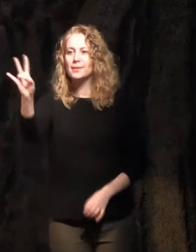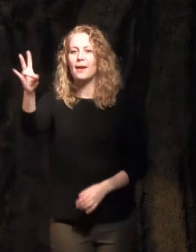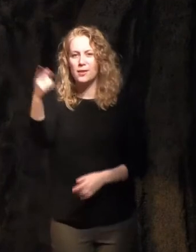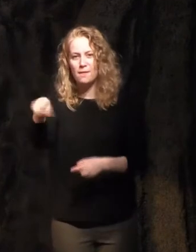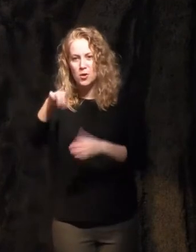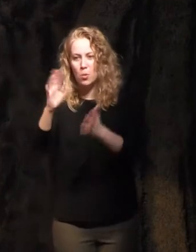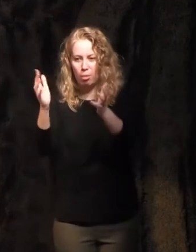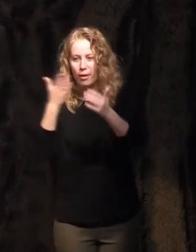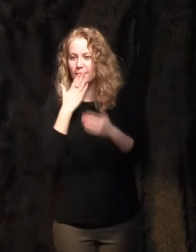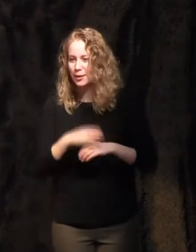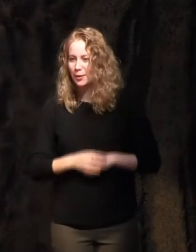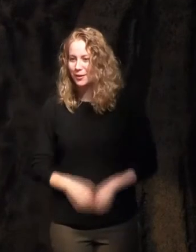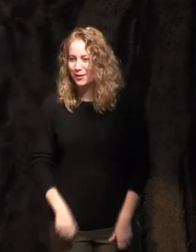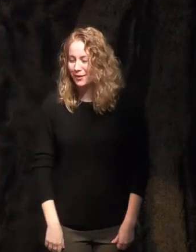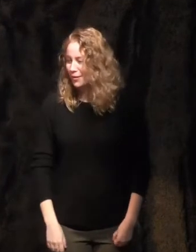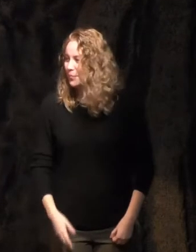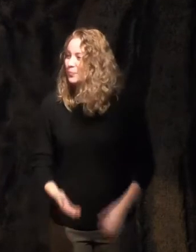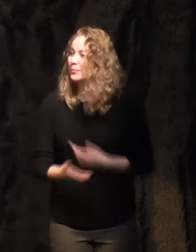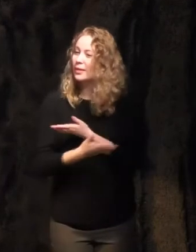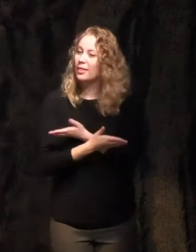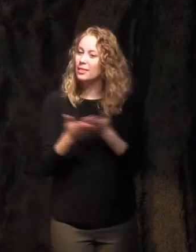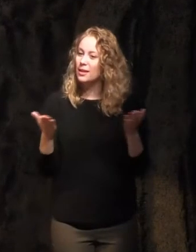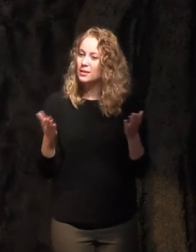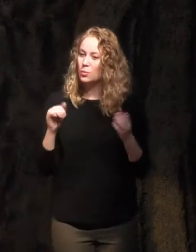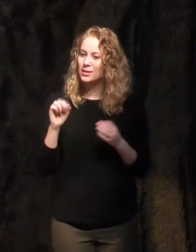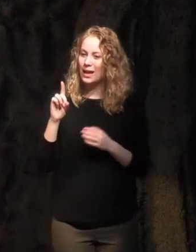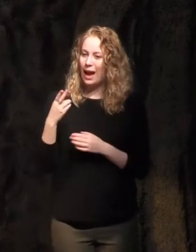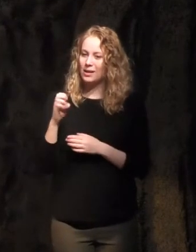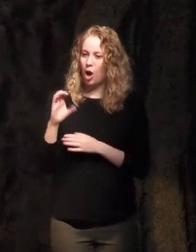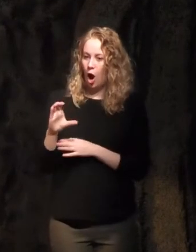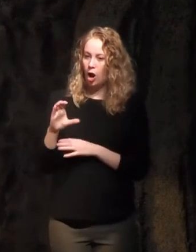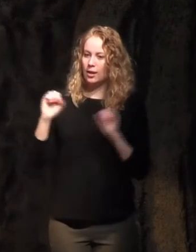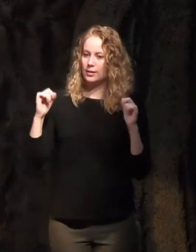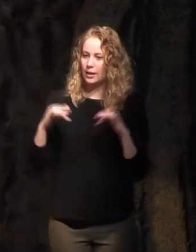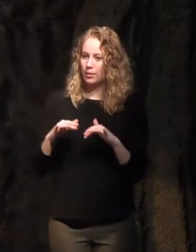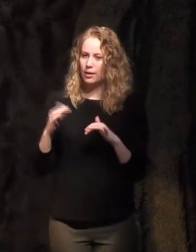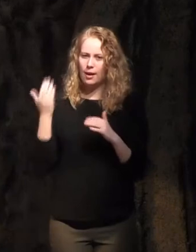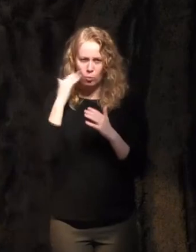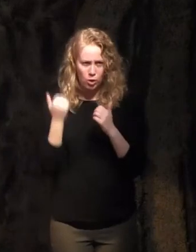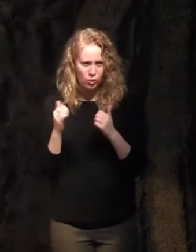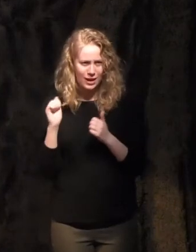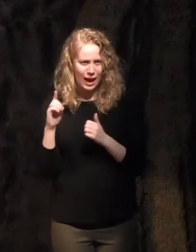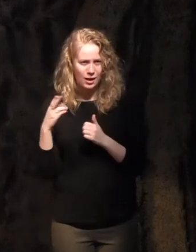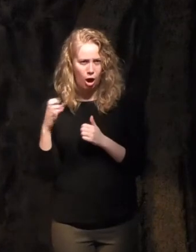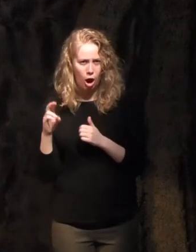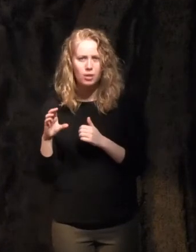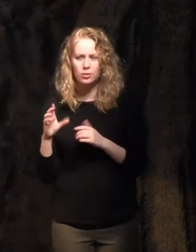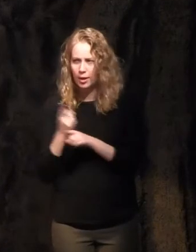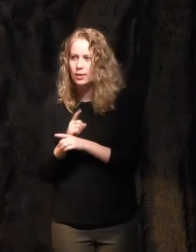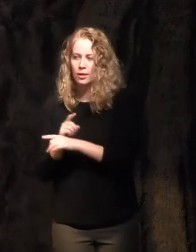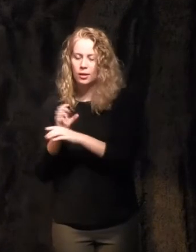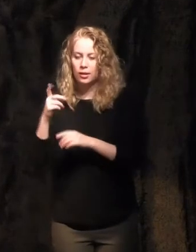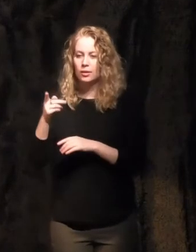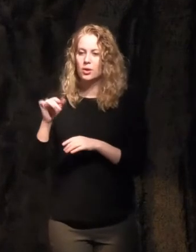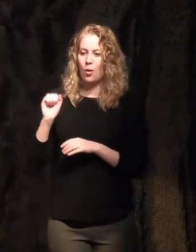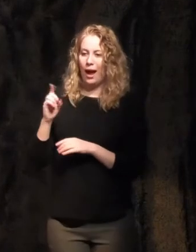This was the ad hocs assembly, the ad hoc assembly, everybody knows the ad hoc assembly right? Yes, this was the ad hoc assembly's response